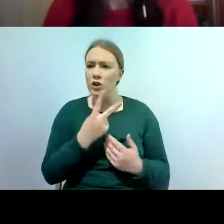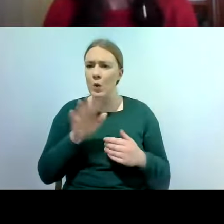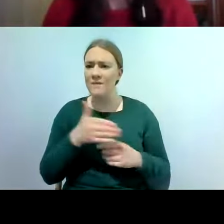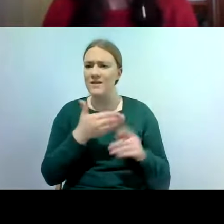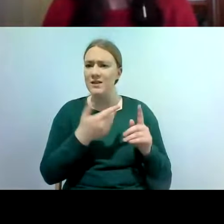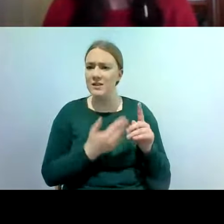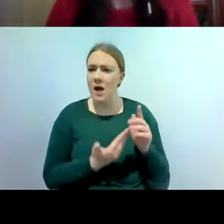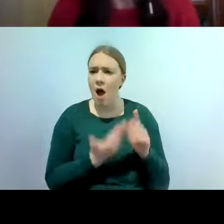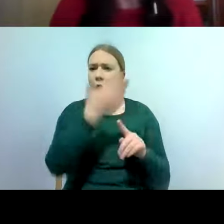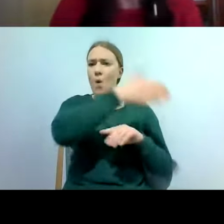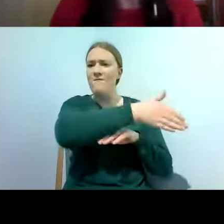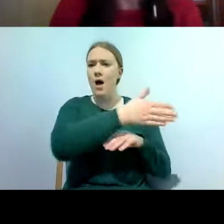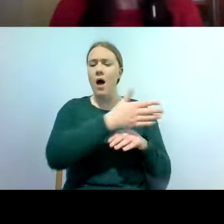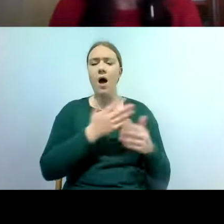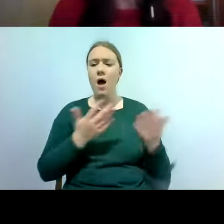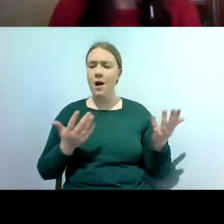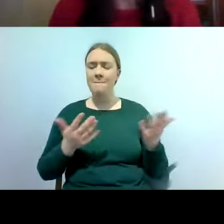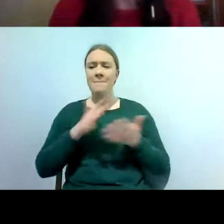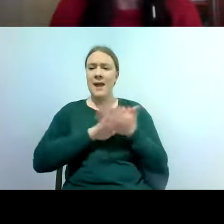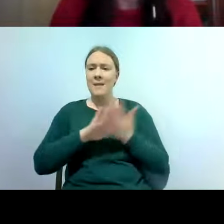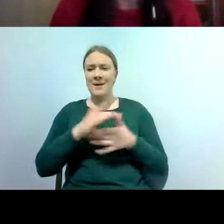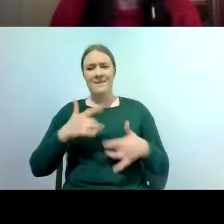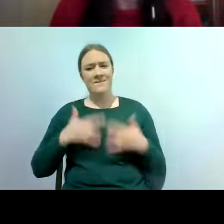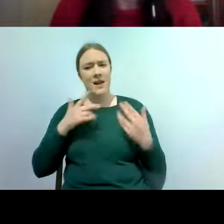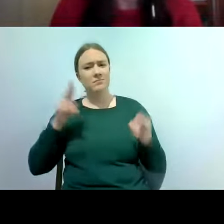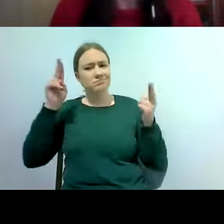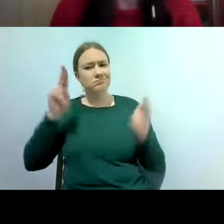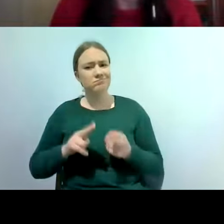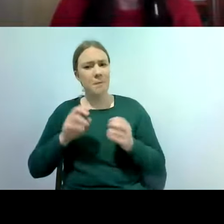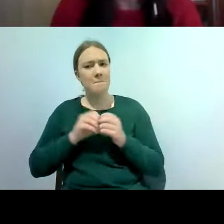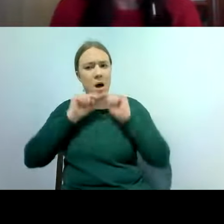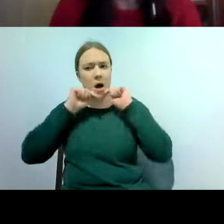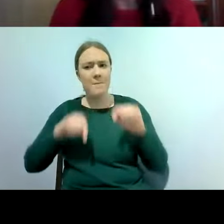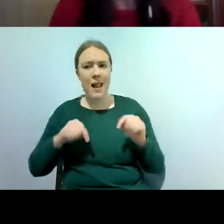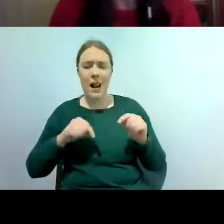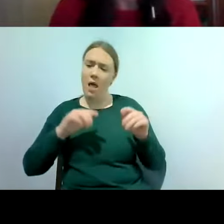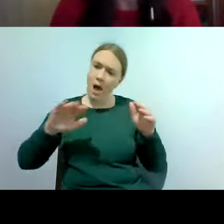seems like a reduced number of barbel were able to go over the partially removed weir